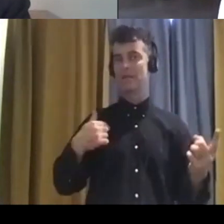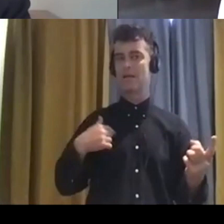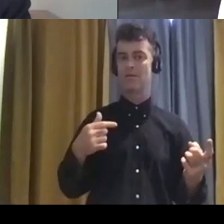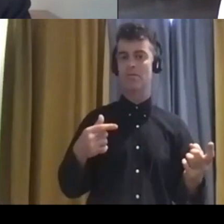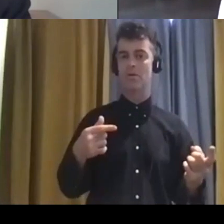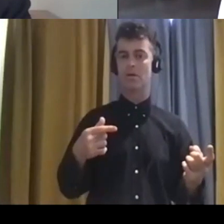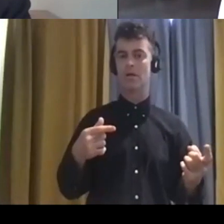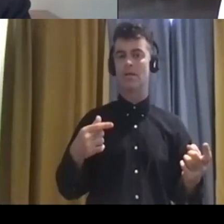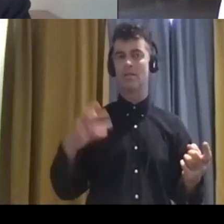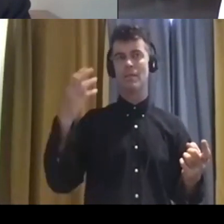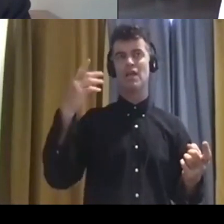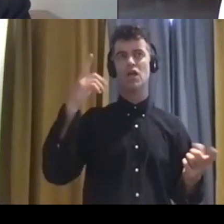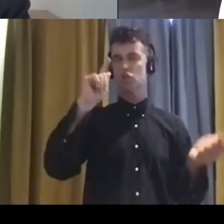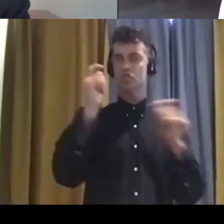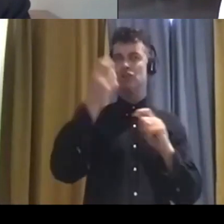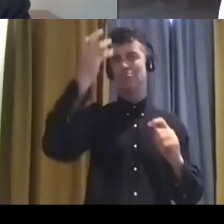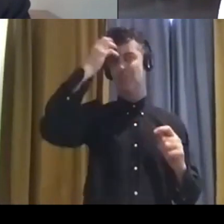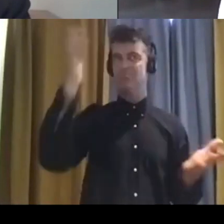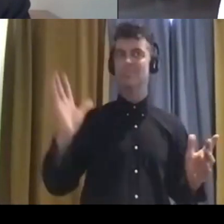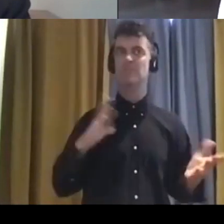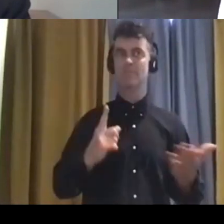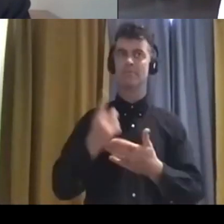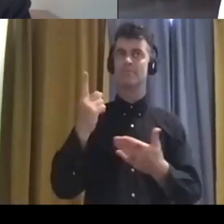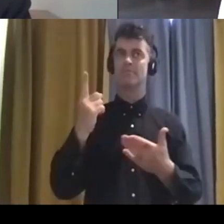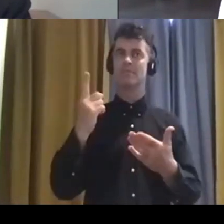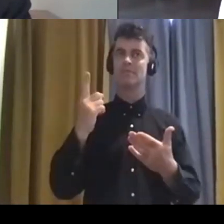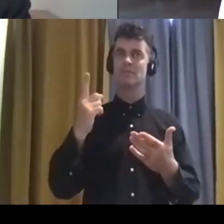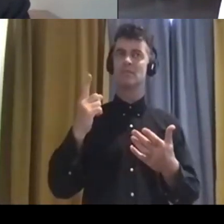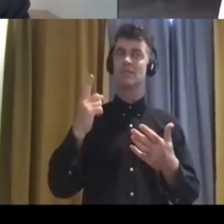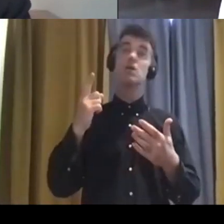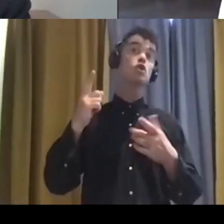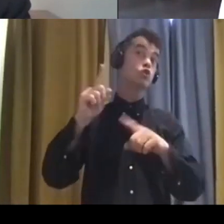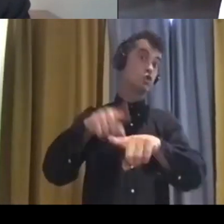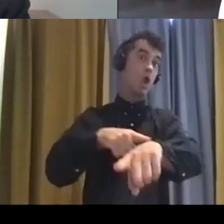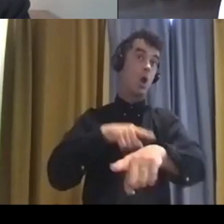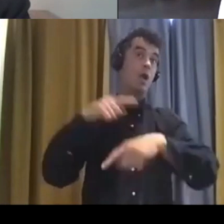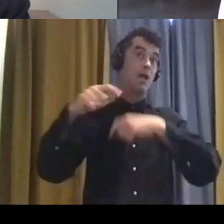the mindset shift that needs to happen is gradually getting there and we just need to